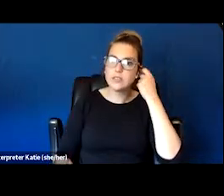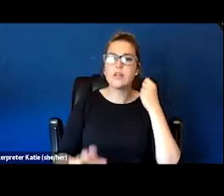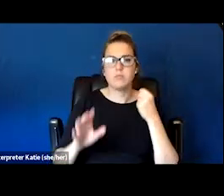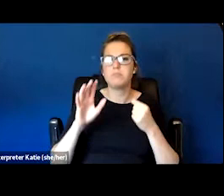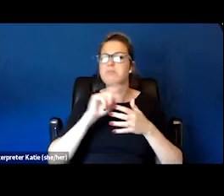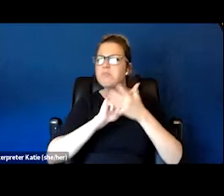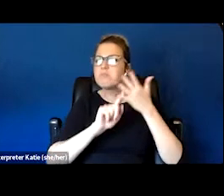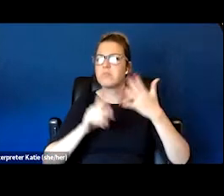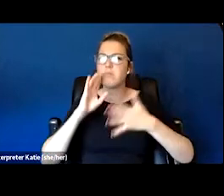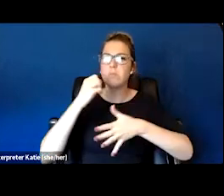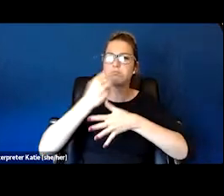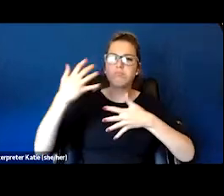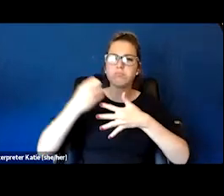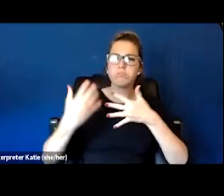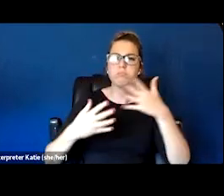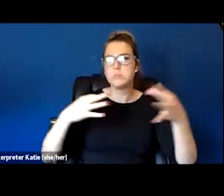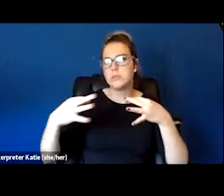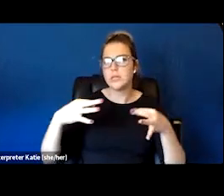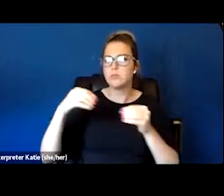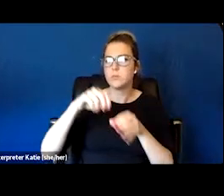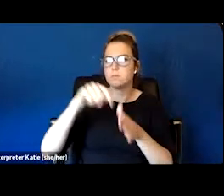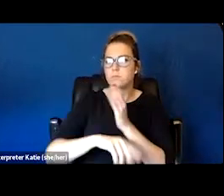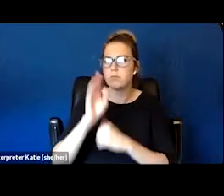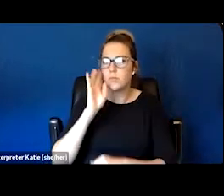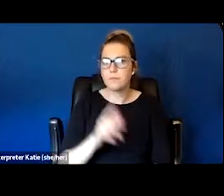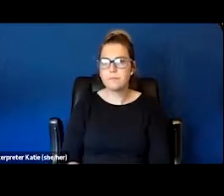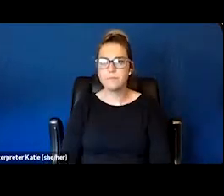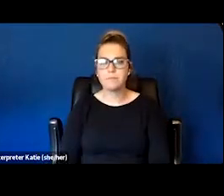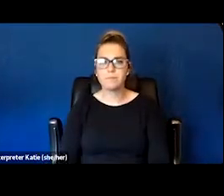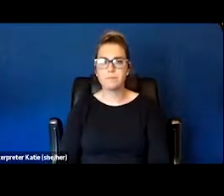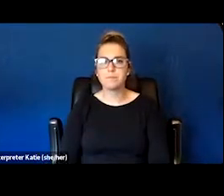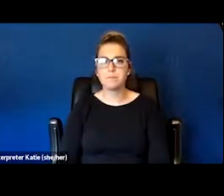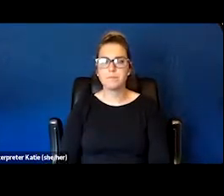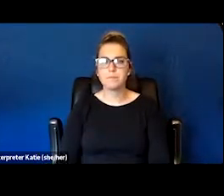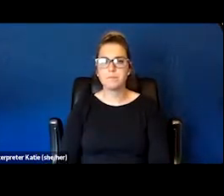over the next several slides. But particularly when we're talking in the context of wanting to help,